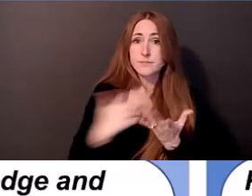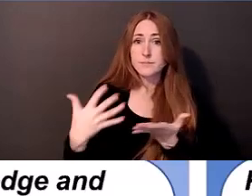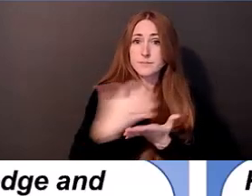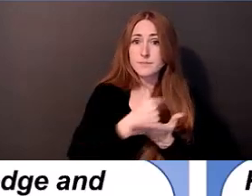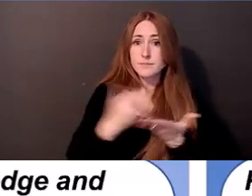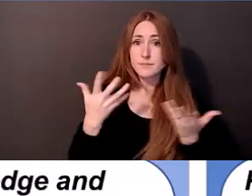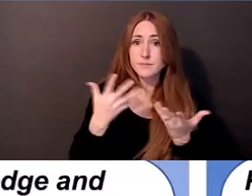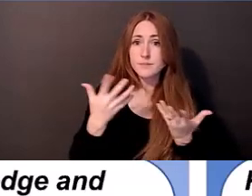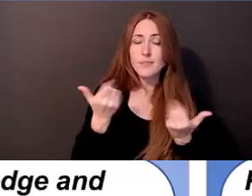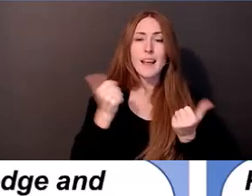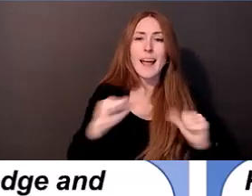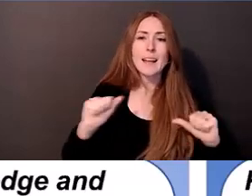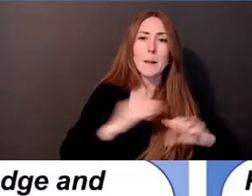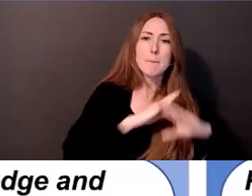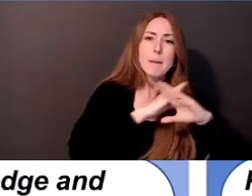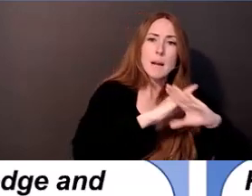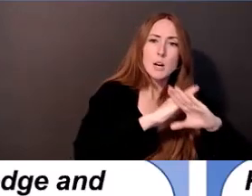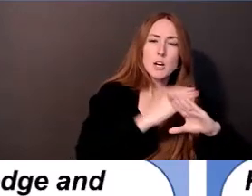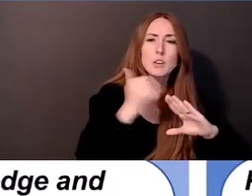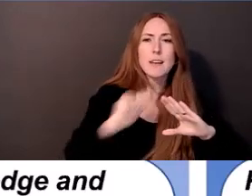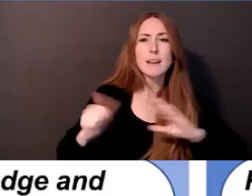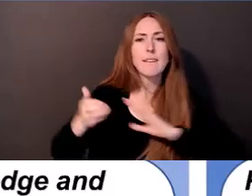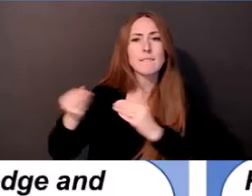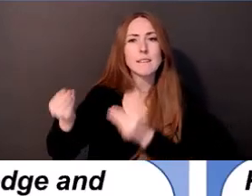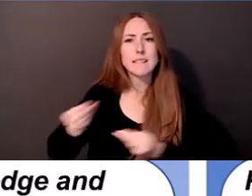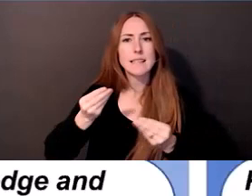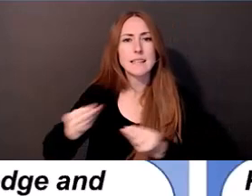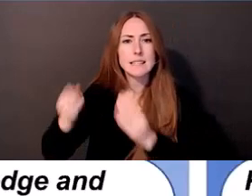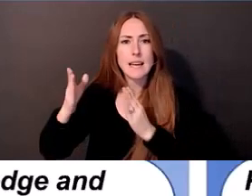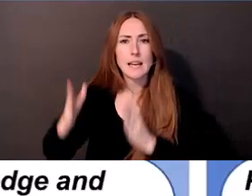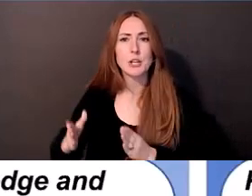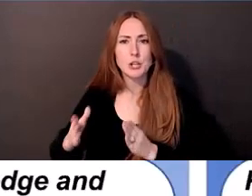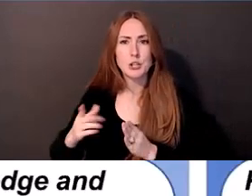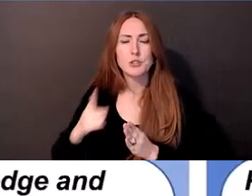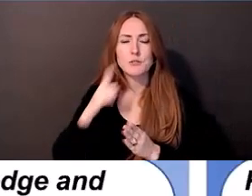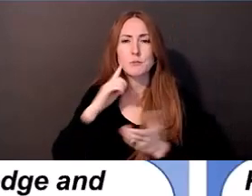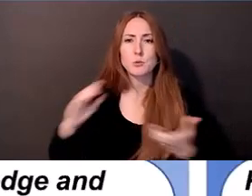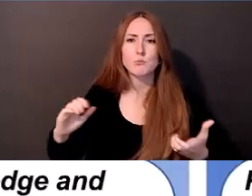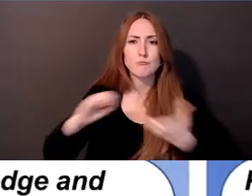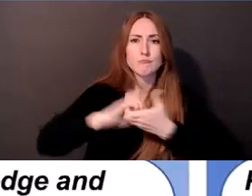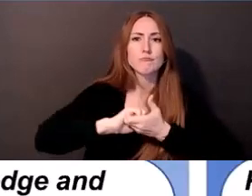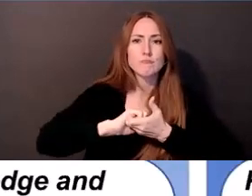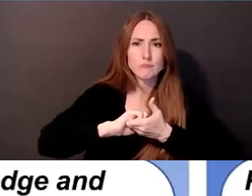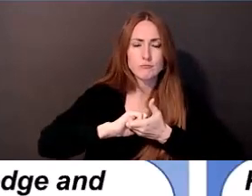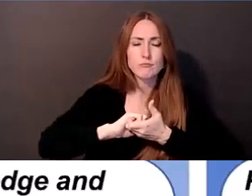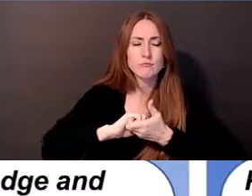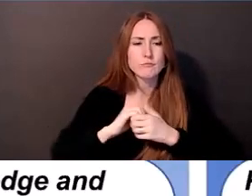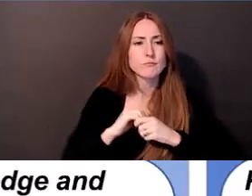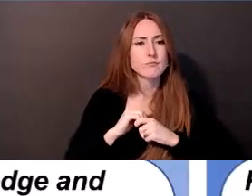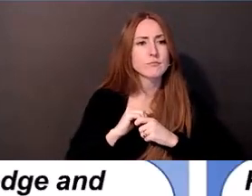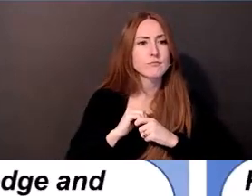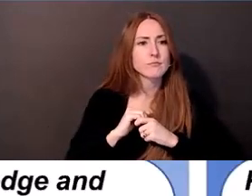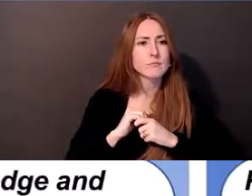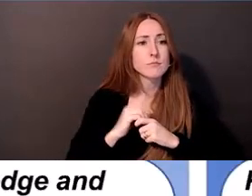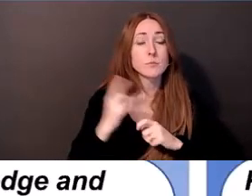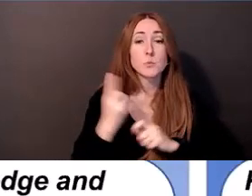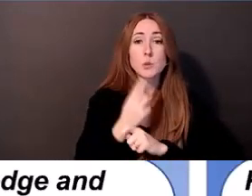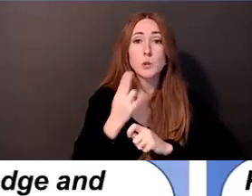CAPABLE with care partners through an Area Agency on Aging. We used the Consolidated Framework